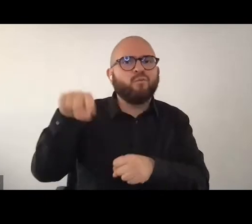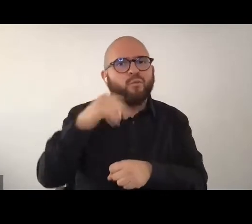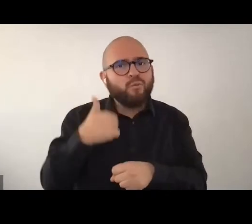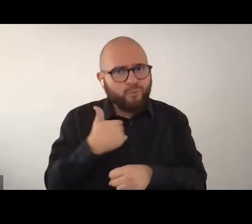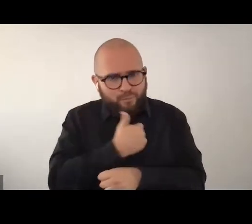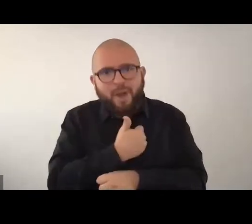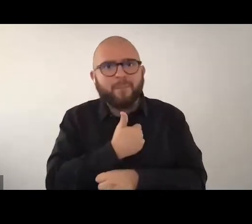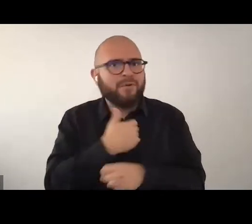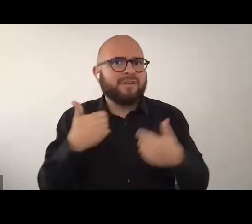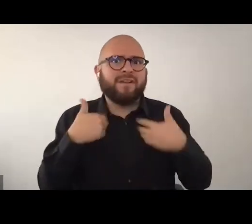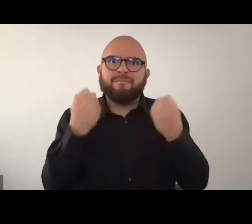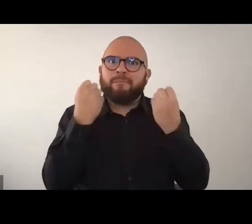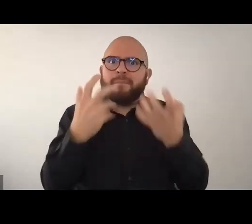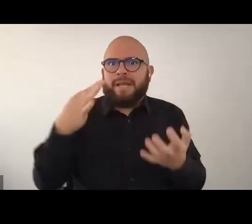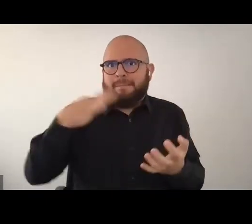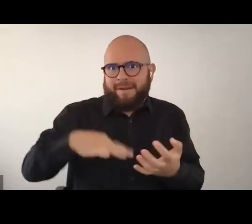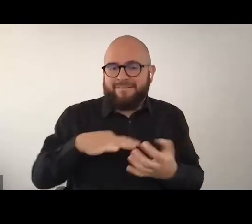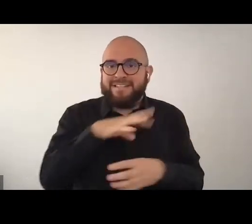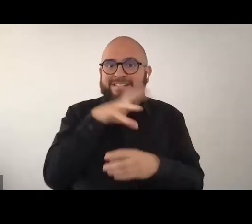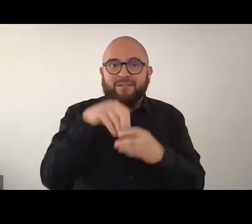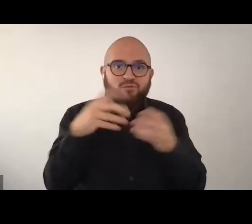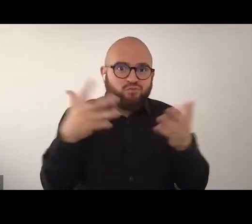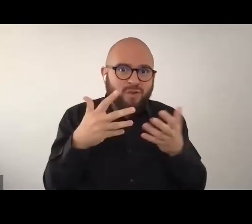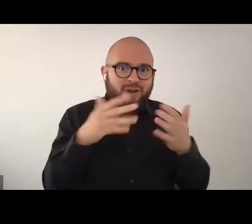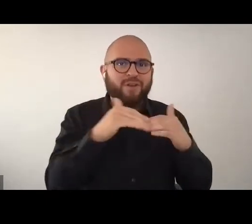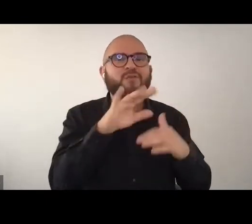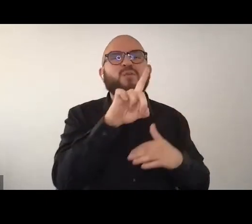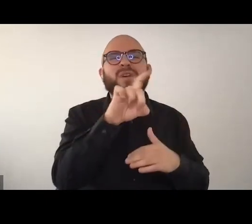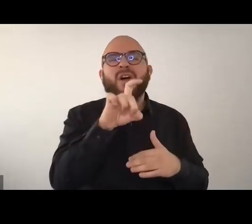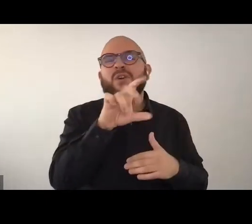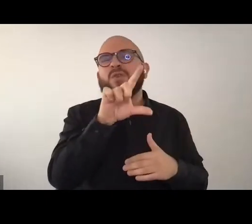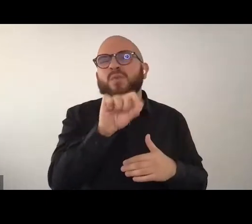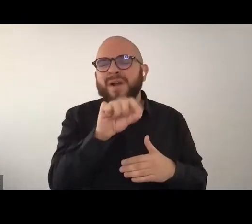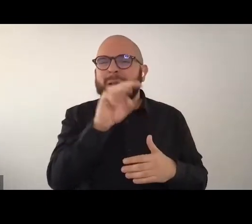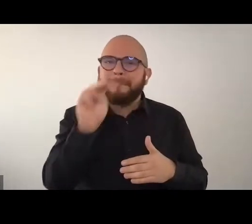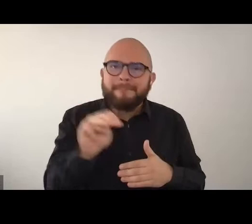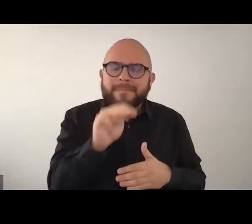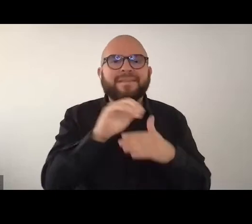including over $120 million in new financial gains,